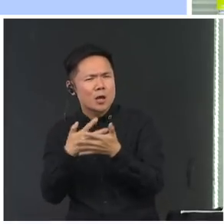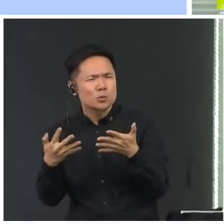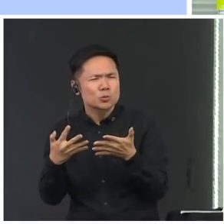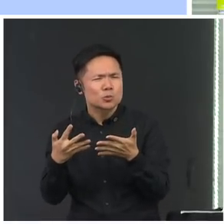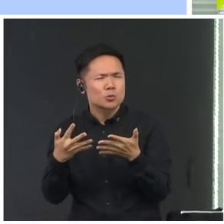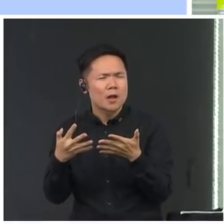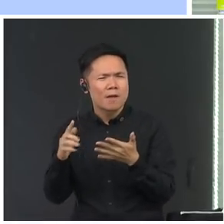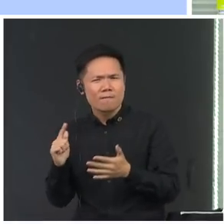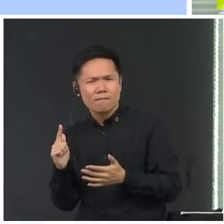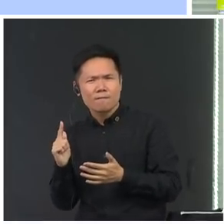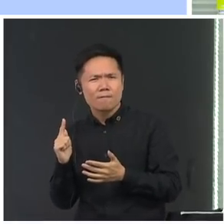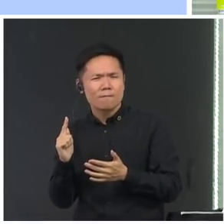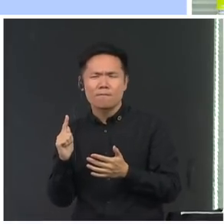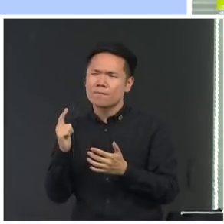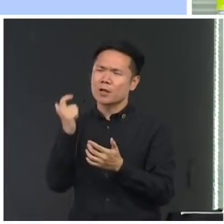hearing people can communicate with each other.